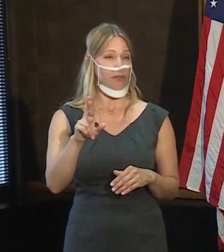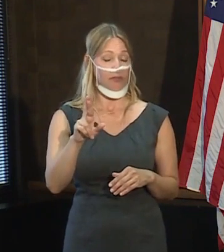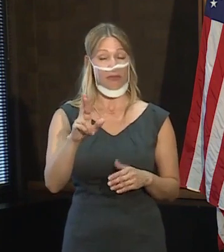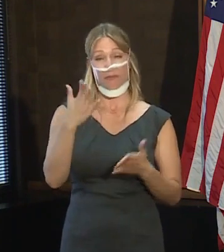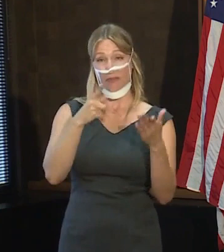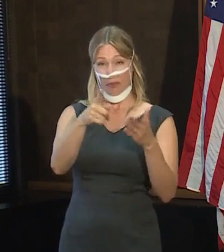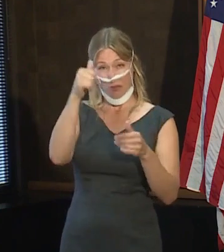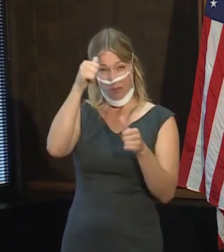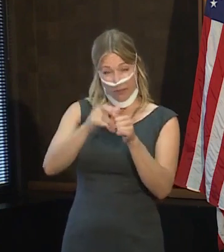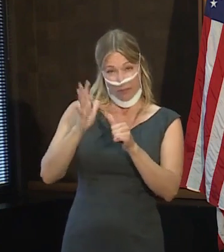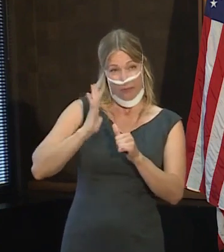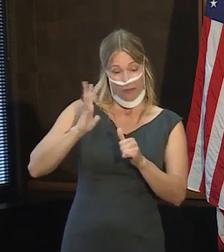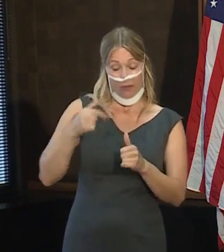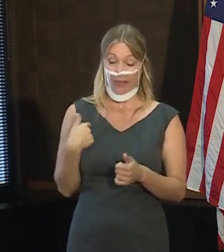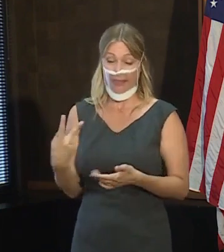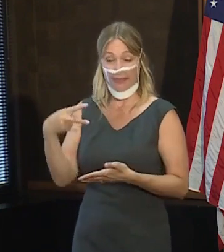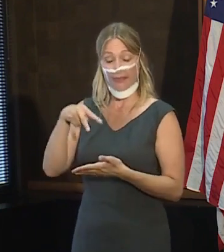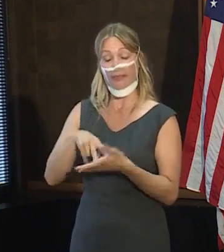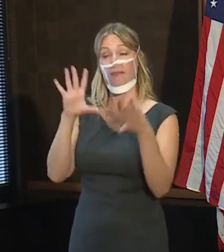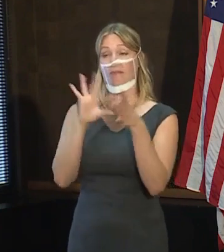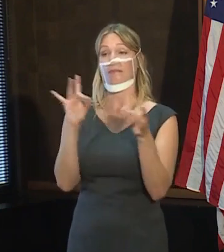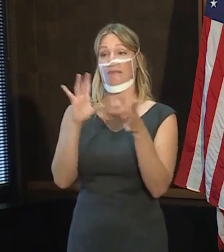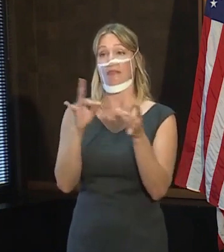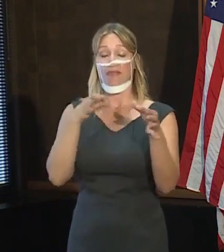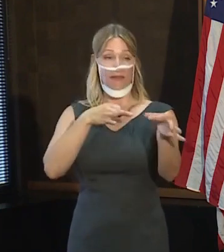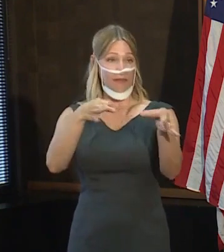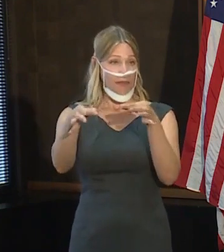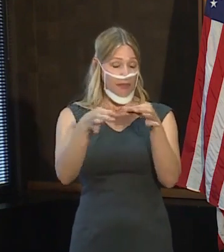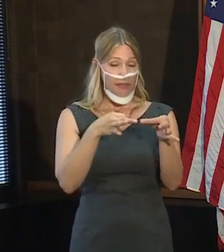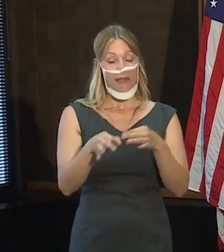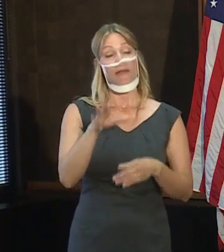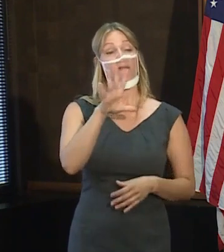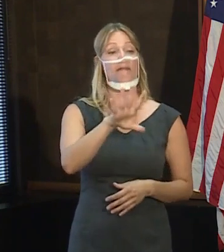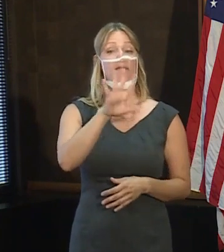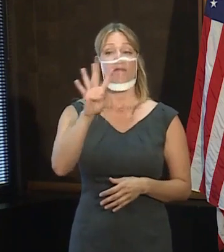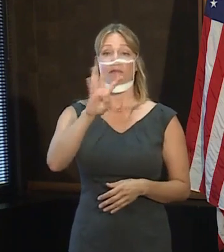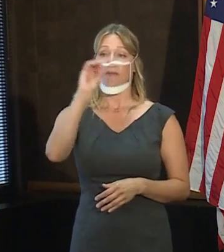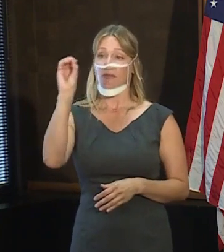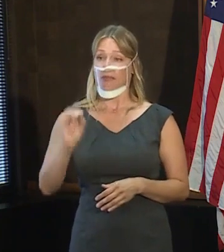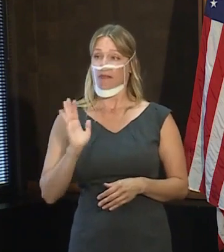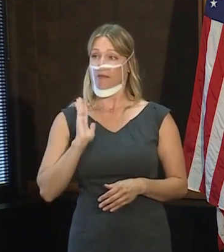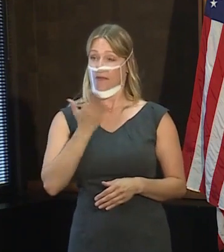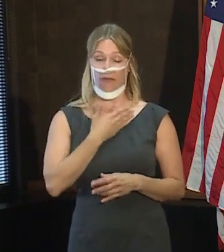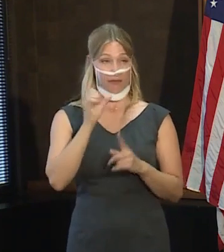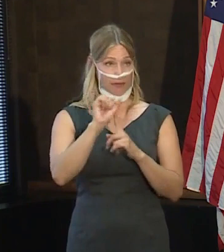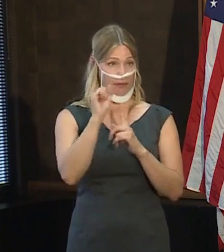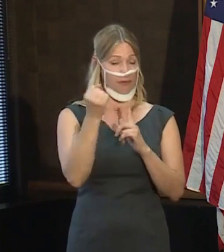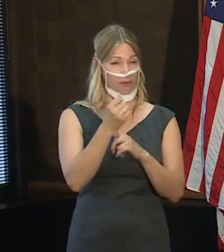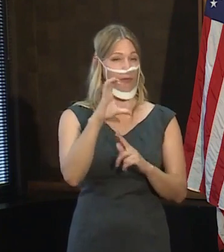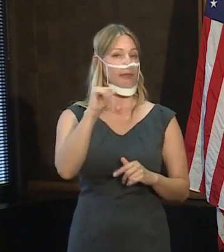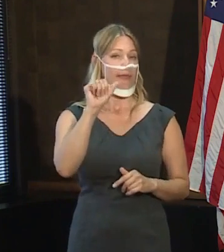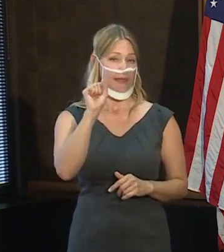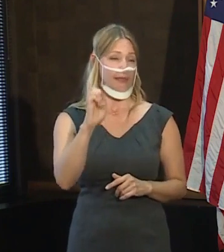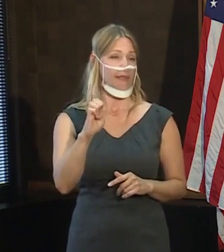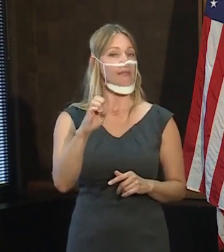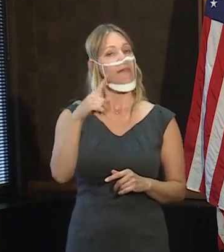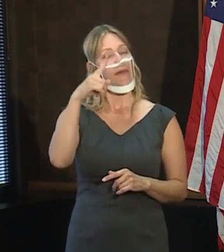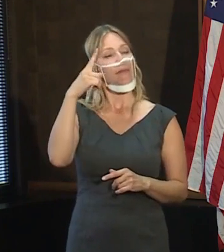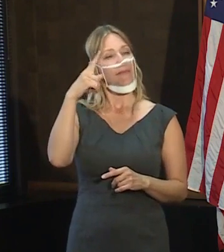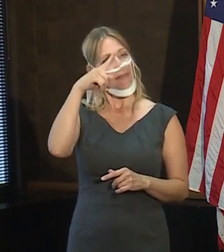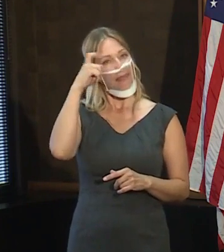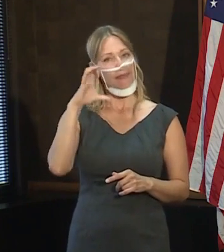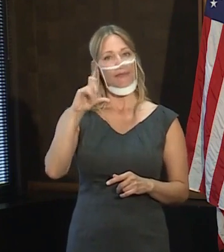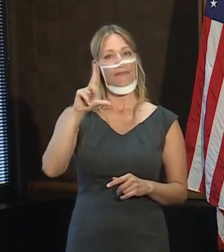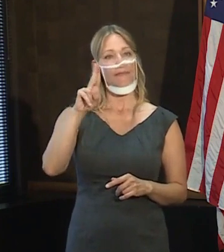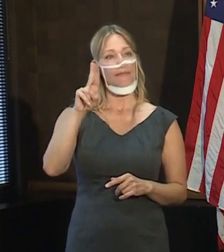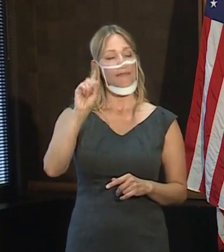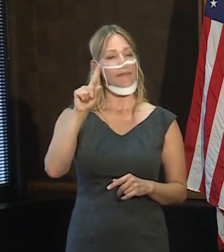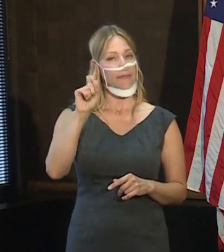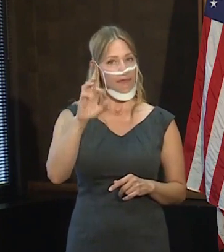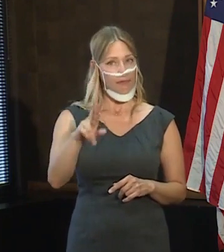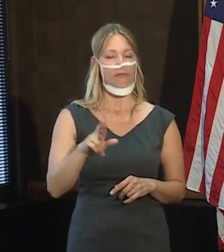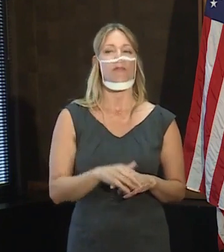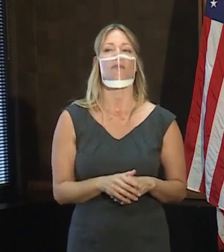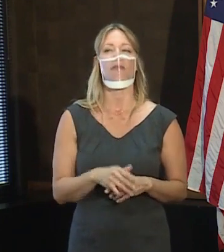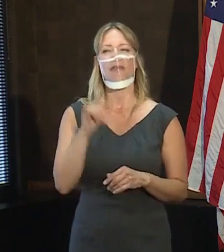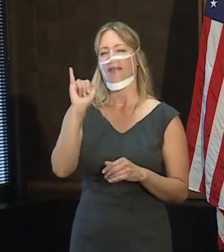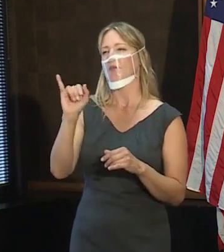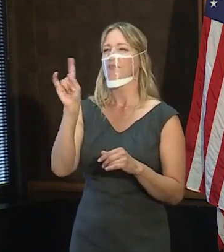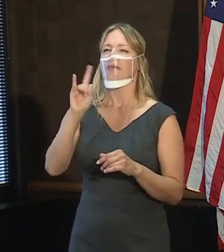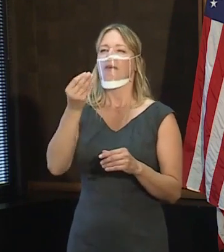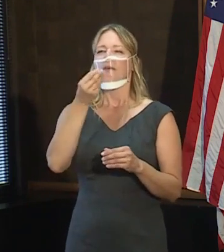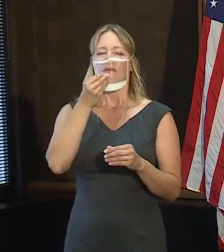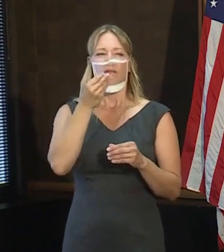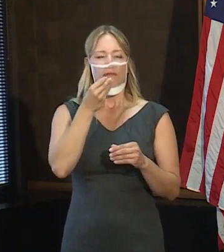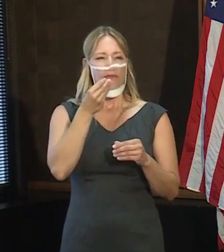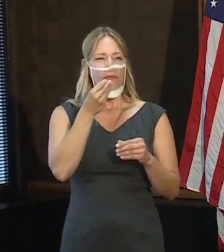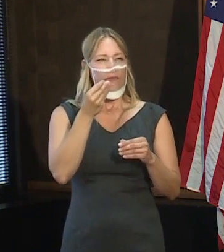CASES IN CLUSTERS SOME OF YOU REMEMBER THE NUMBERS THERE USED TO BE TIMES WHEN I WOULD STAND AT THIS PODIUM AND I WOULD SAY 54 PERCENT OF OUR CASES ARE IN CLUSTERS.